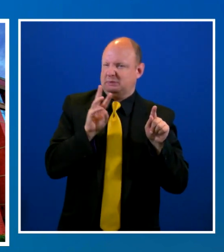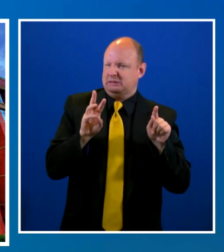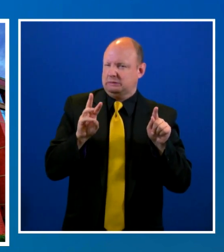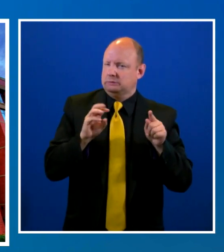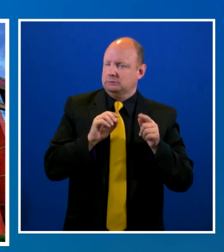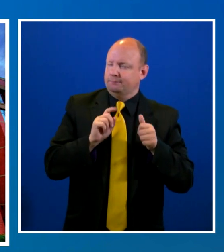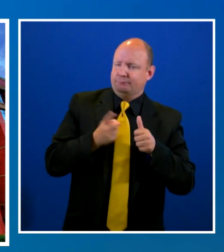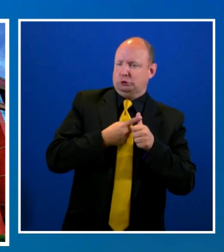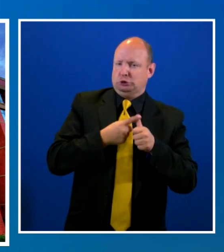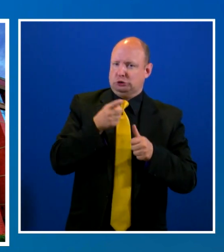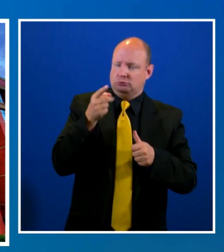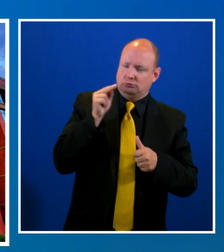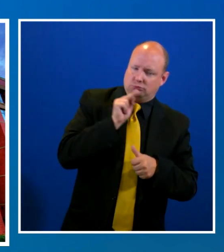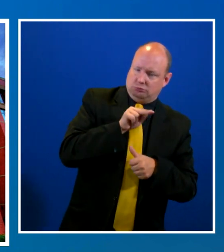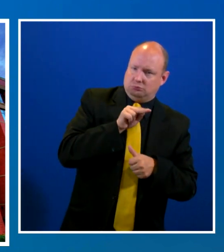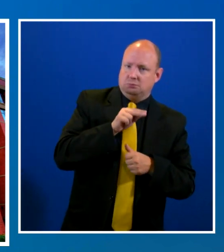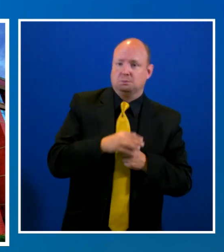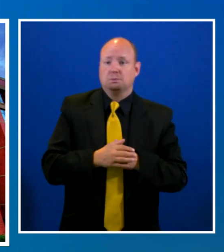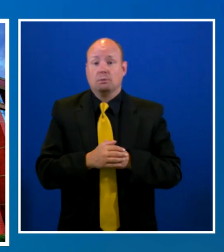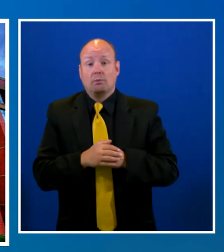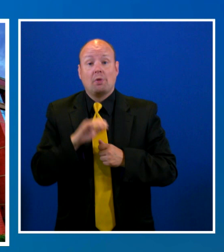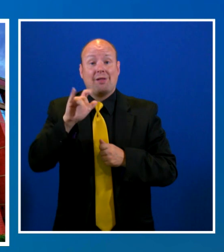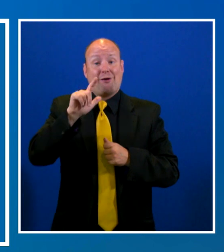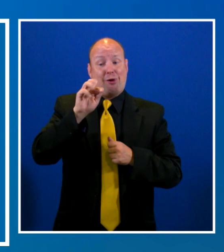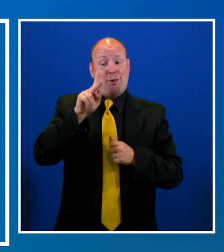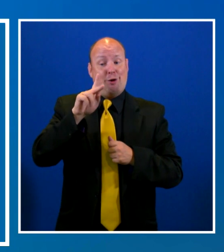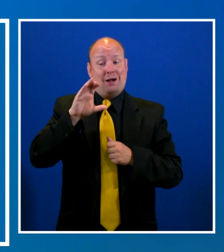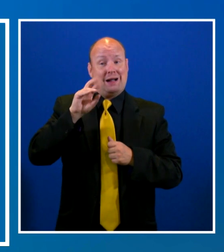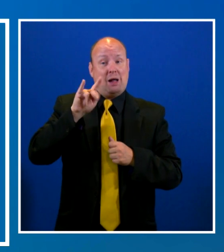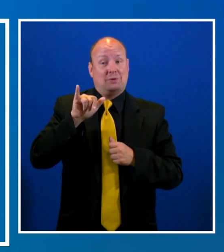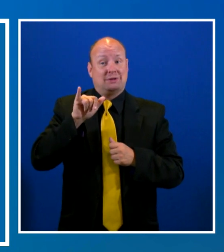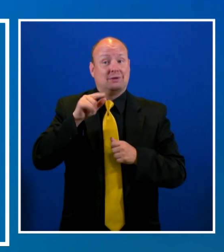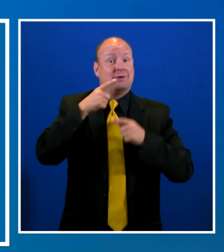Clark County announced this week that more support is on the way